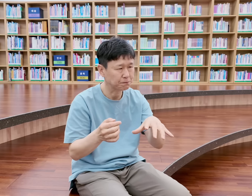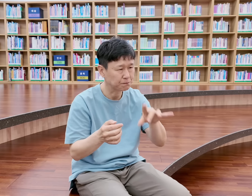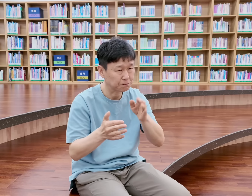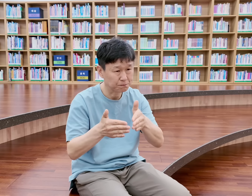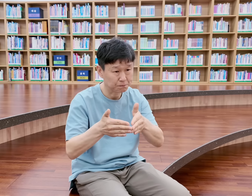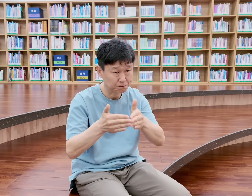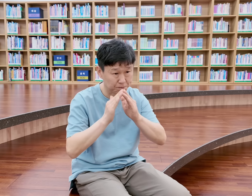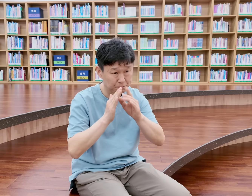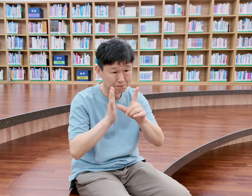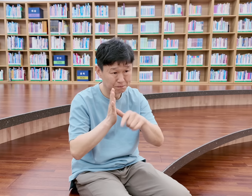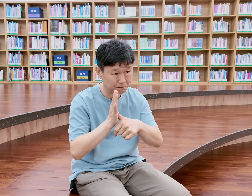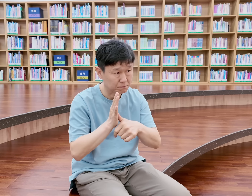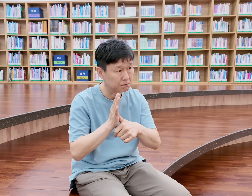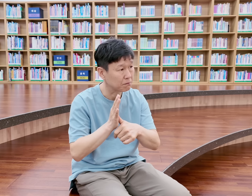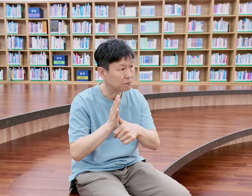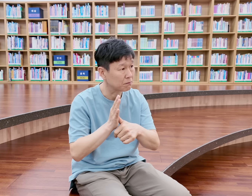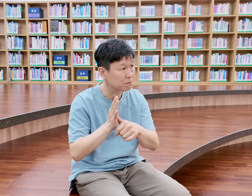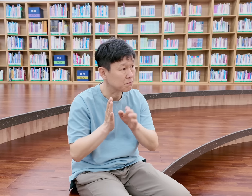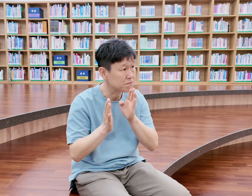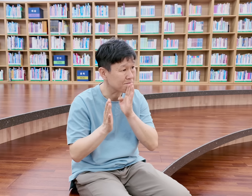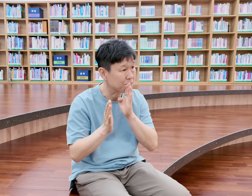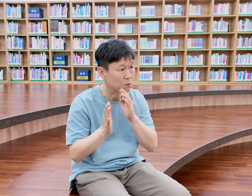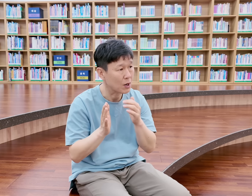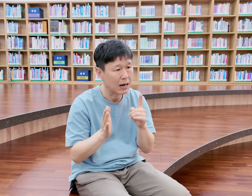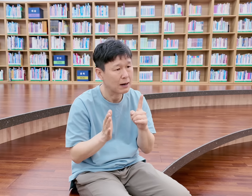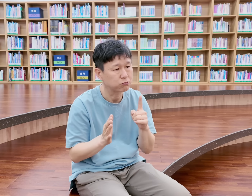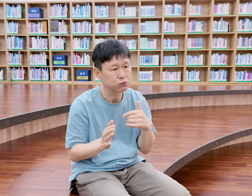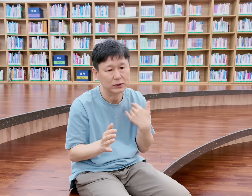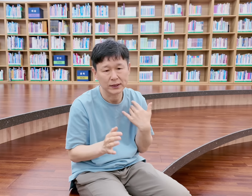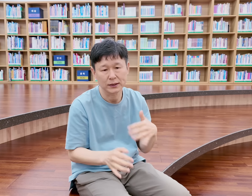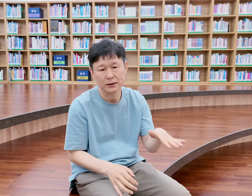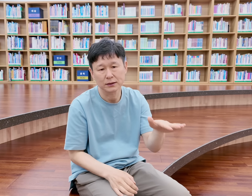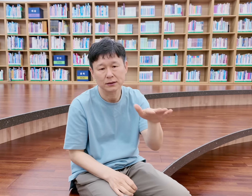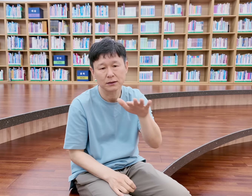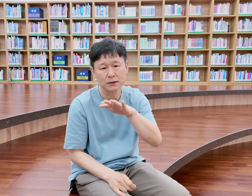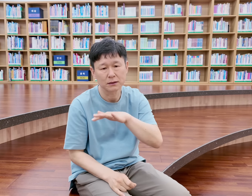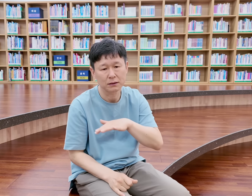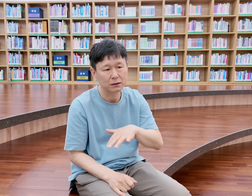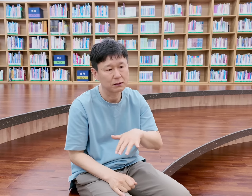When the library first opened, there were no visitors at all.